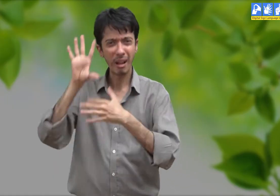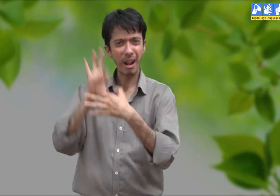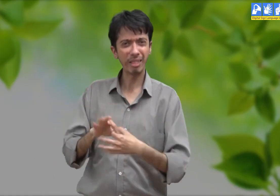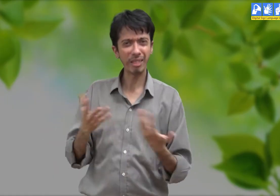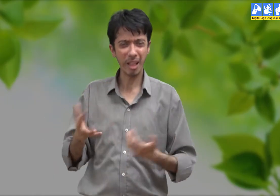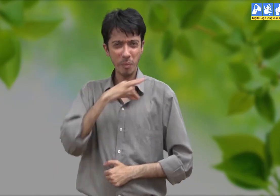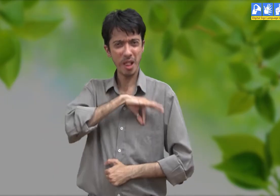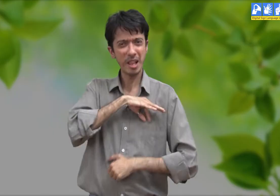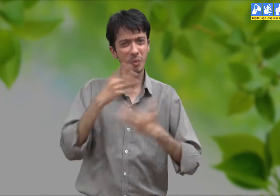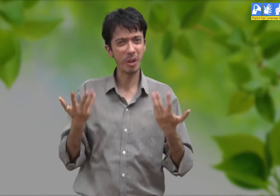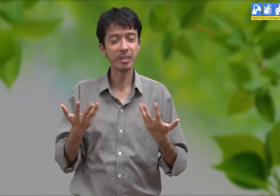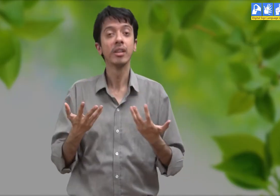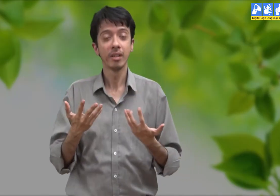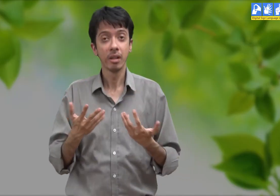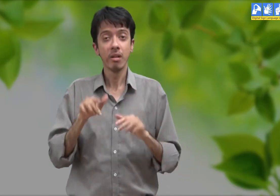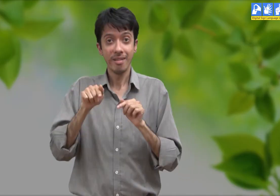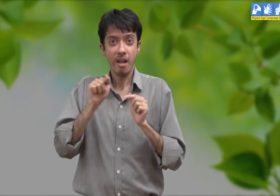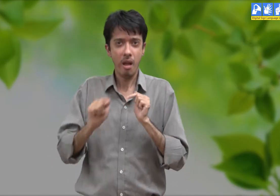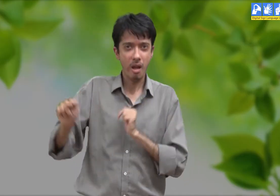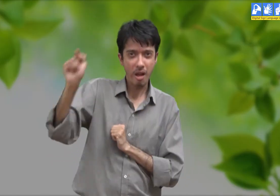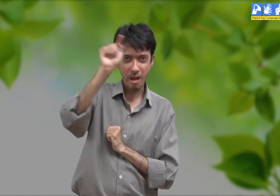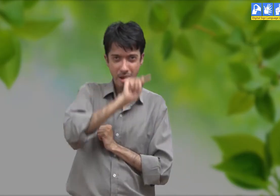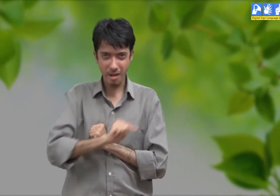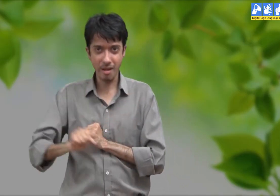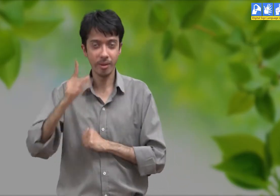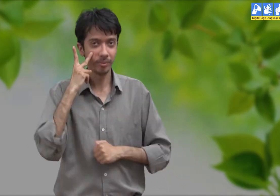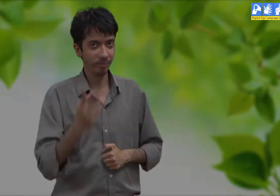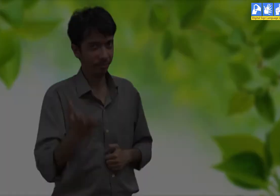Who are forests stakeholders? Let's see here.